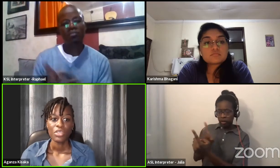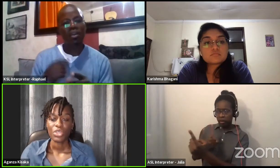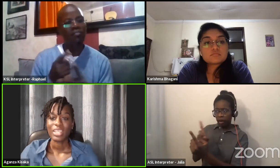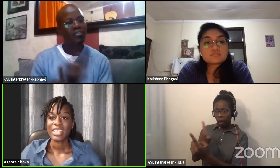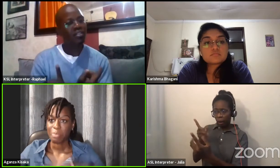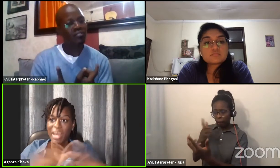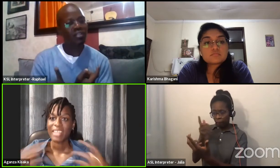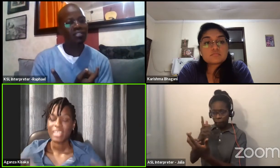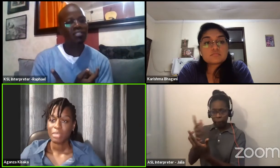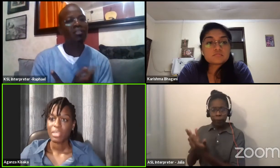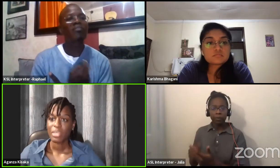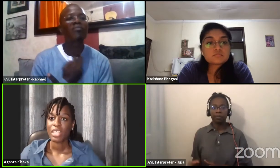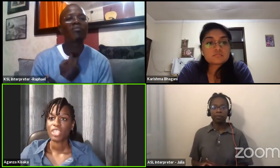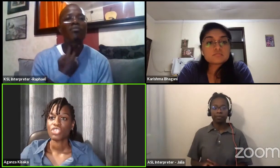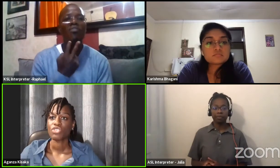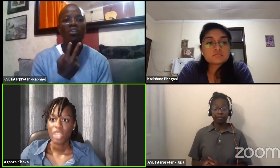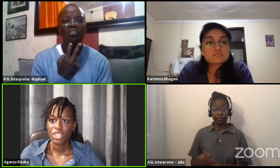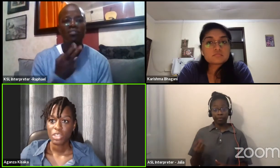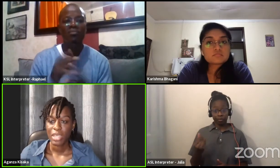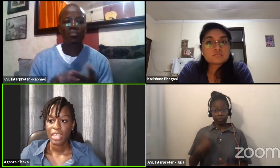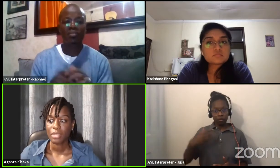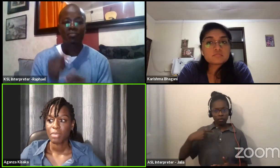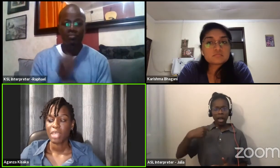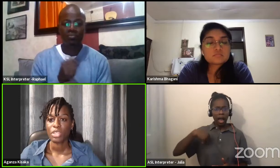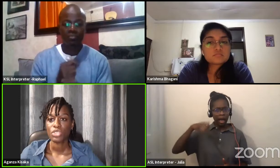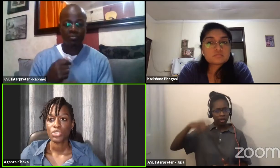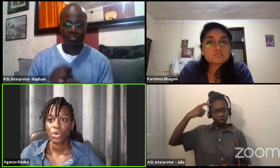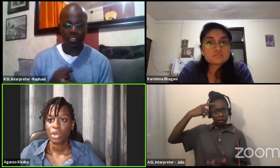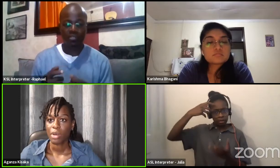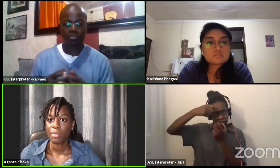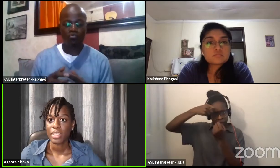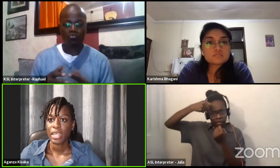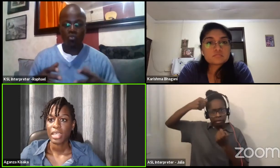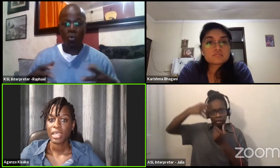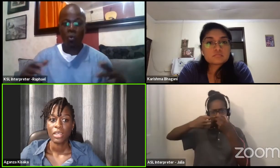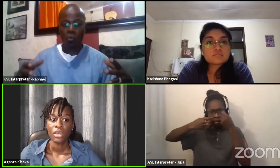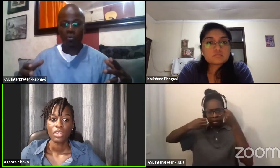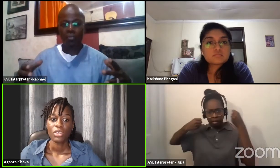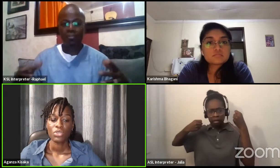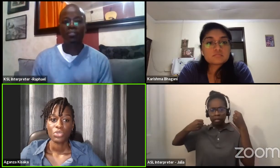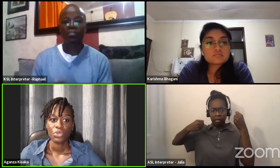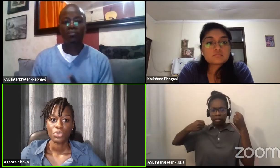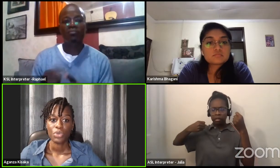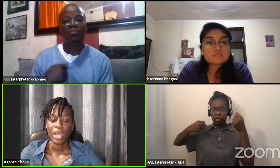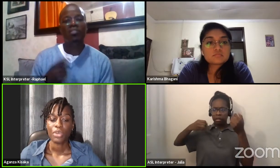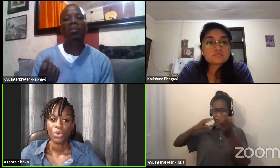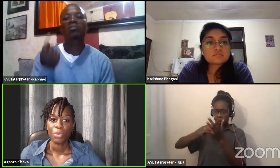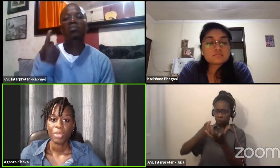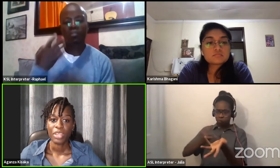So it expanded me, stretched me, it made me so accommodating to an open,